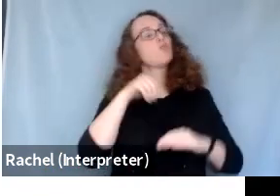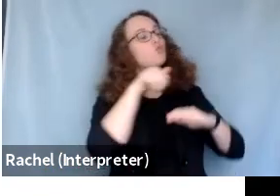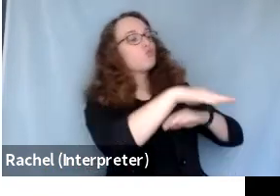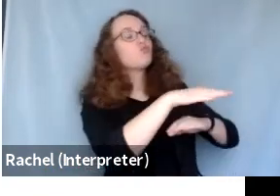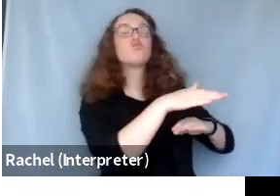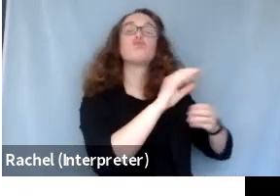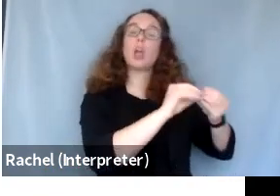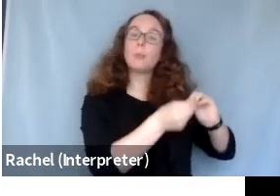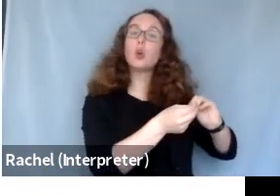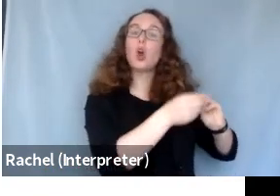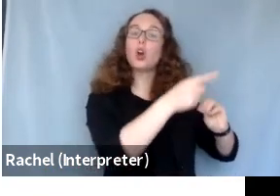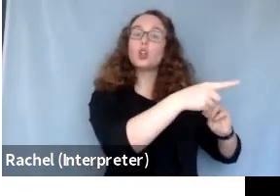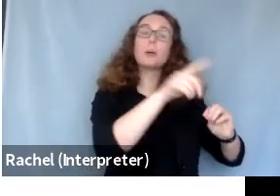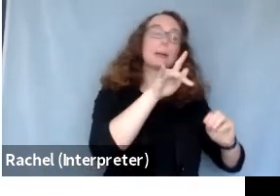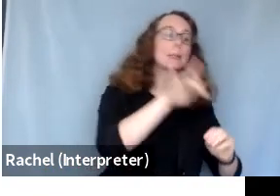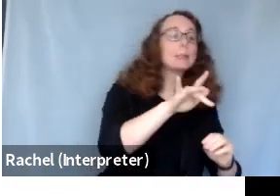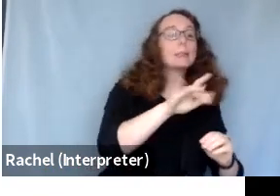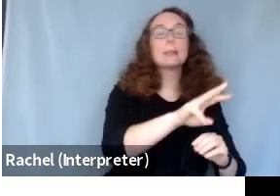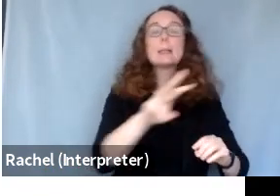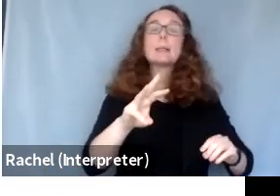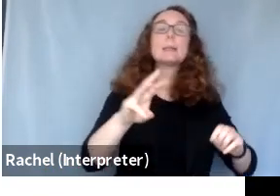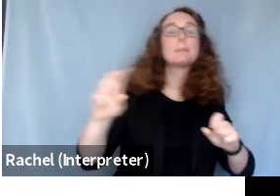we ring you through the register, and on your actual registered tape it'll show